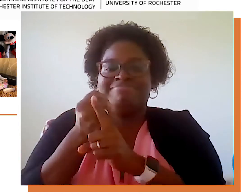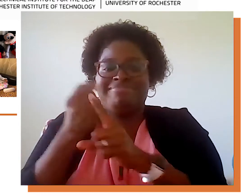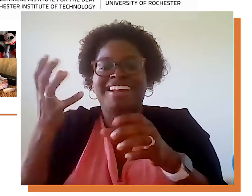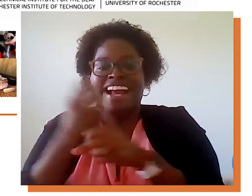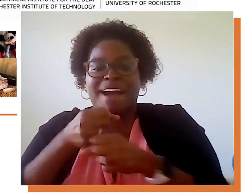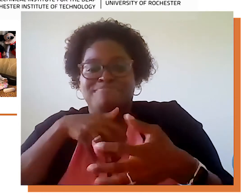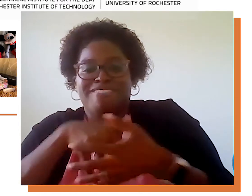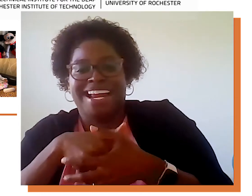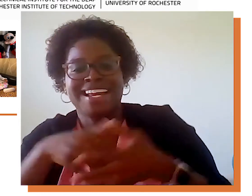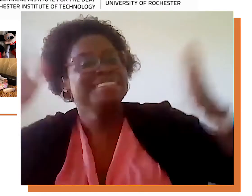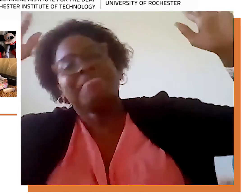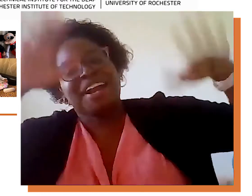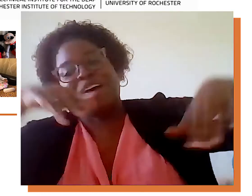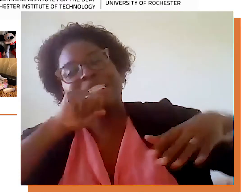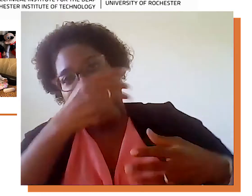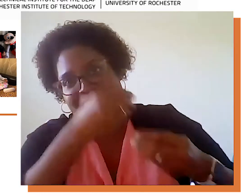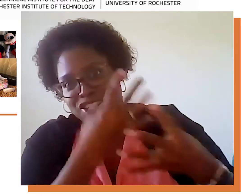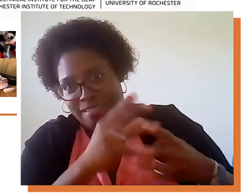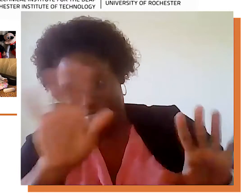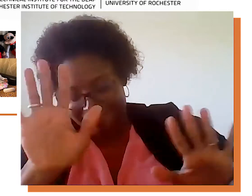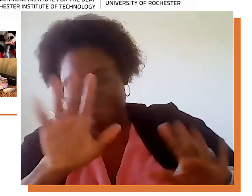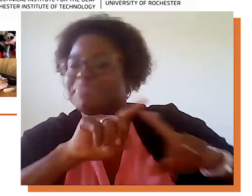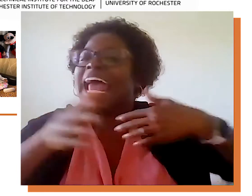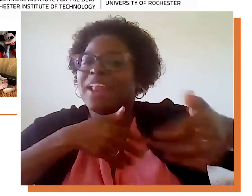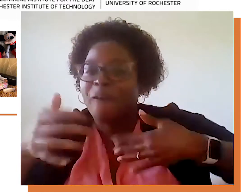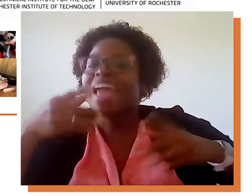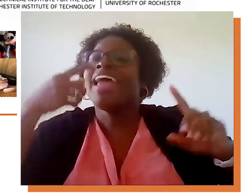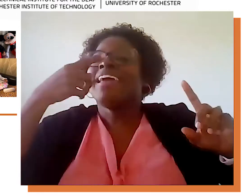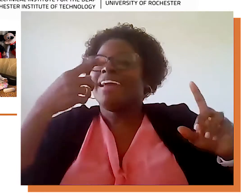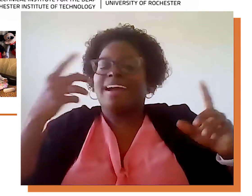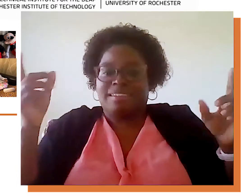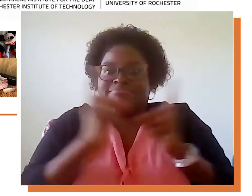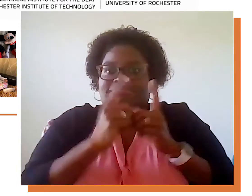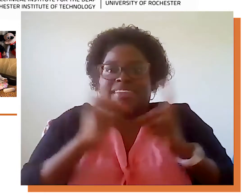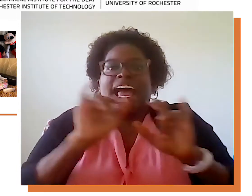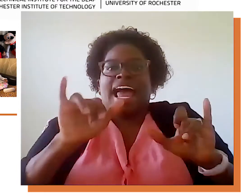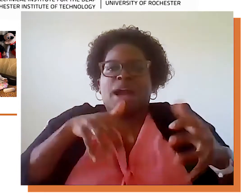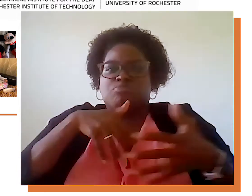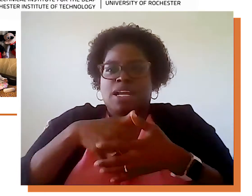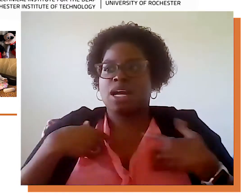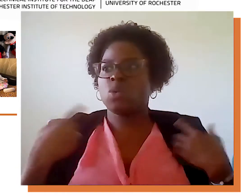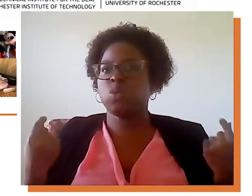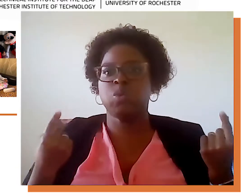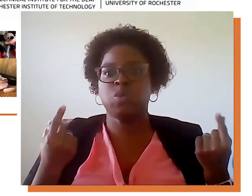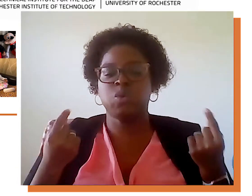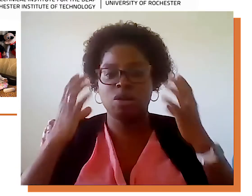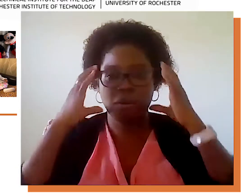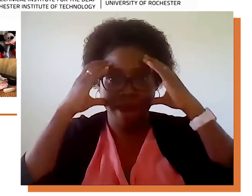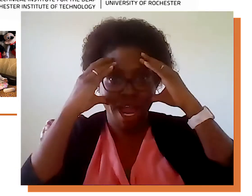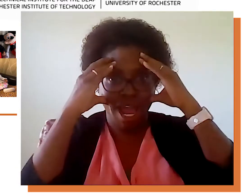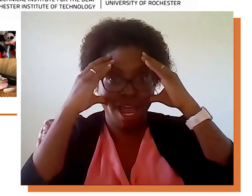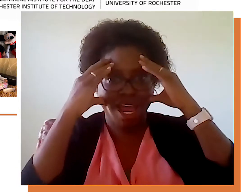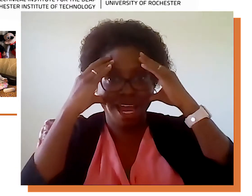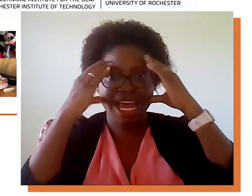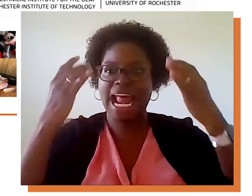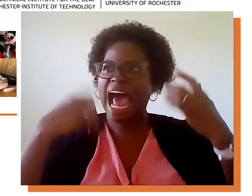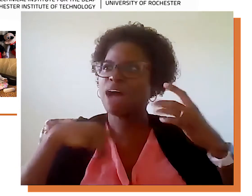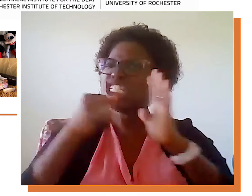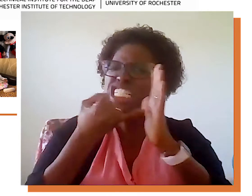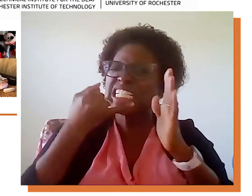But anyway...not in prison. No one was in prison. But I got pregnant, and I did not know what to do.